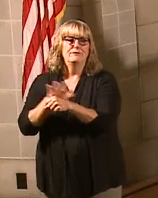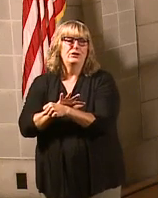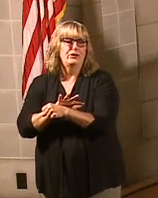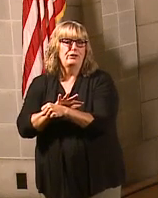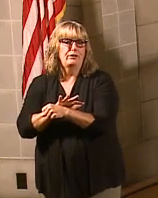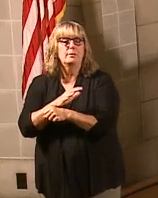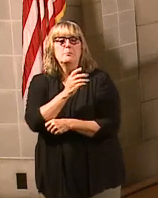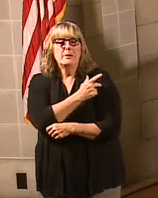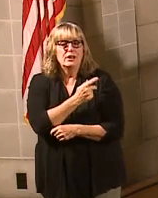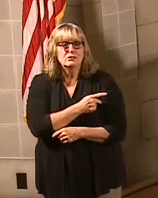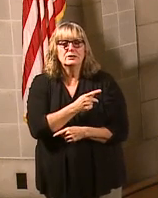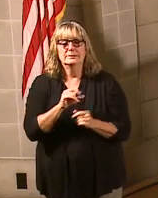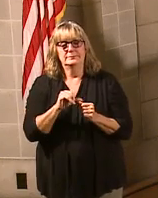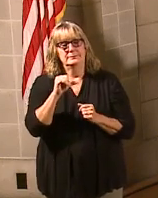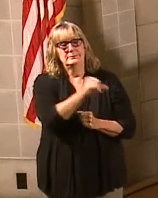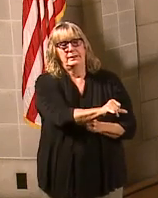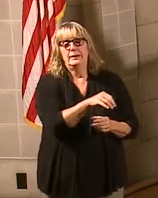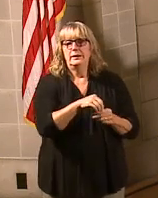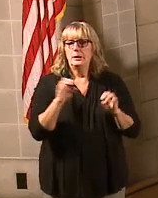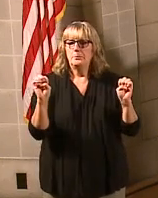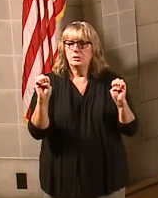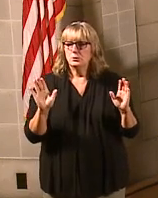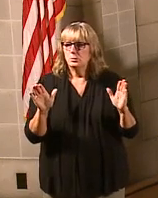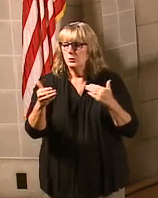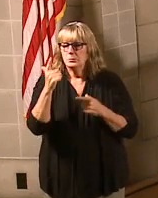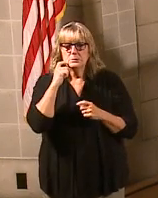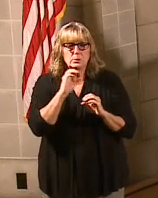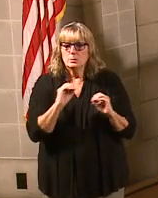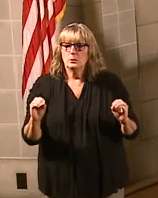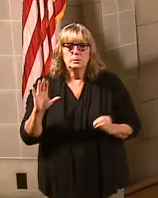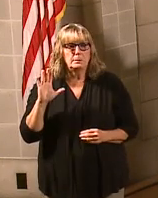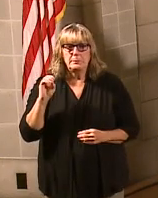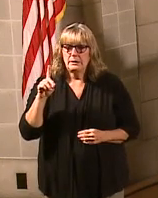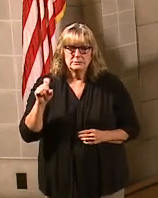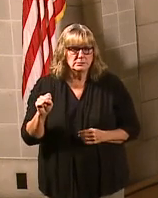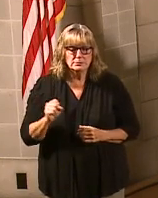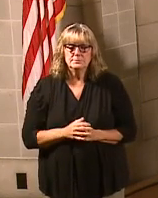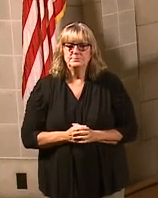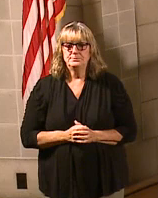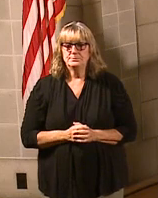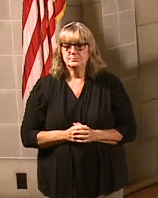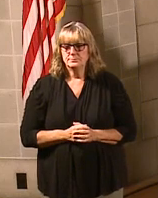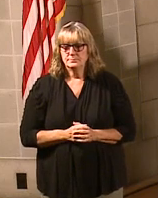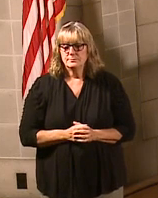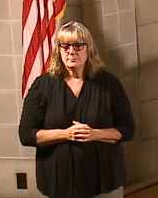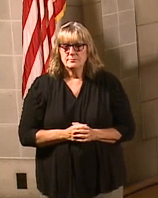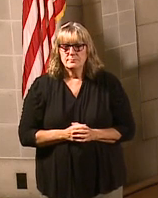IN THE MORNING THE HOSPITALS MAY HAVE A FEW BEDS. BY THE EVENING THEY HAVE NO BEDS